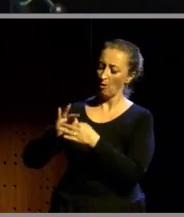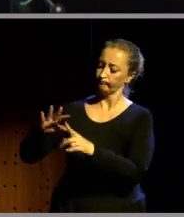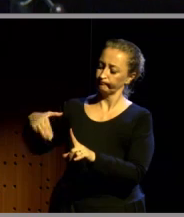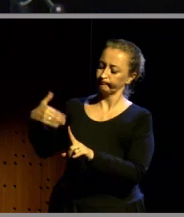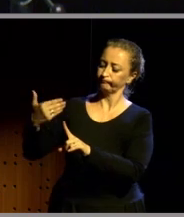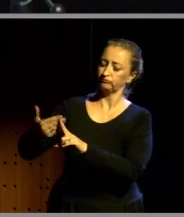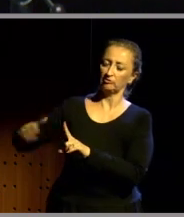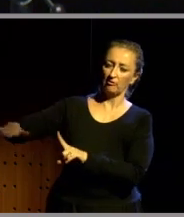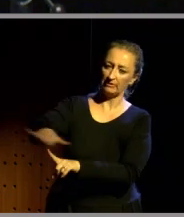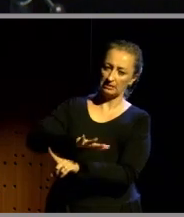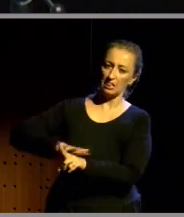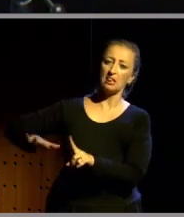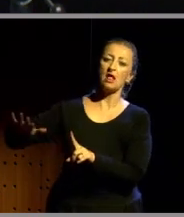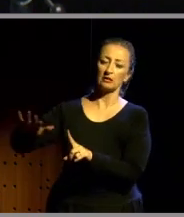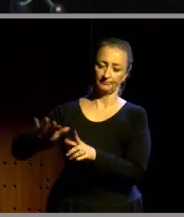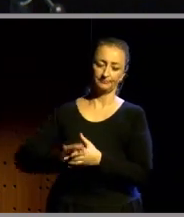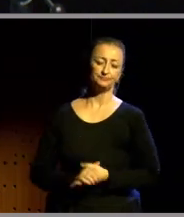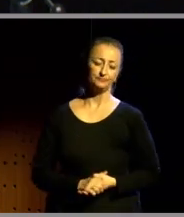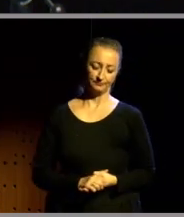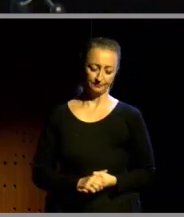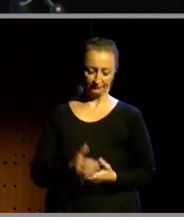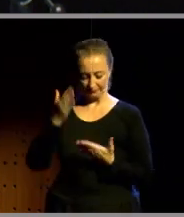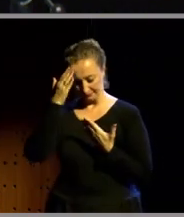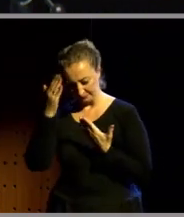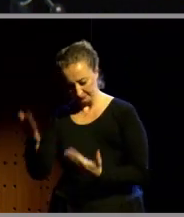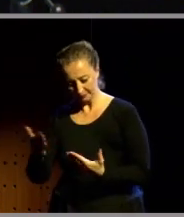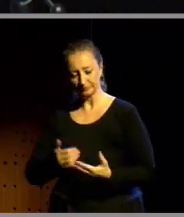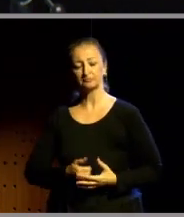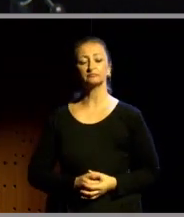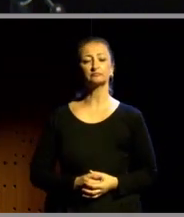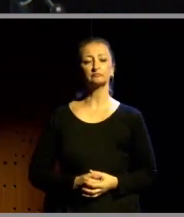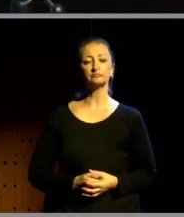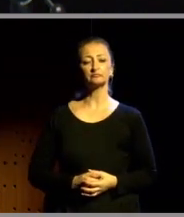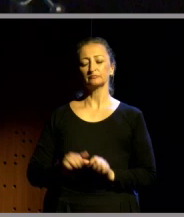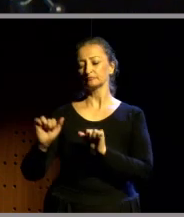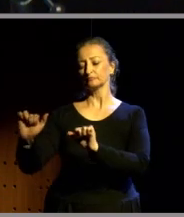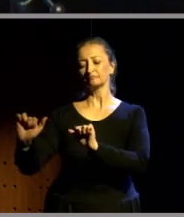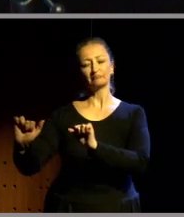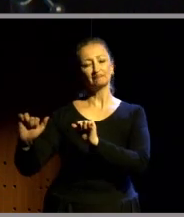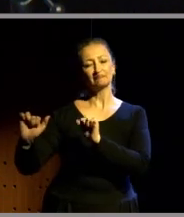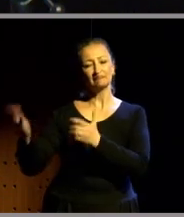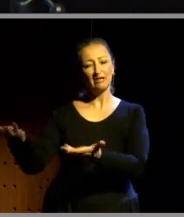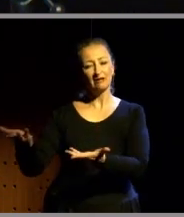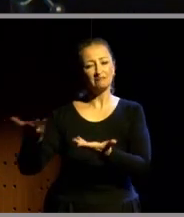land which we are meeting here today, for the generosity with which we